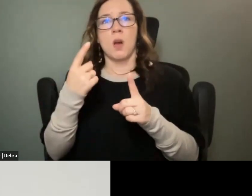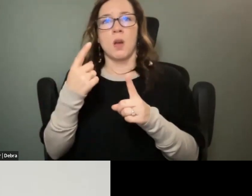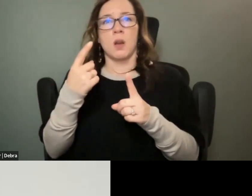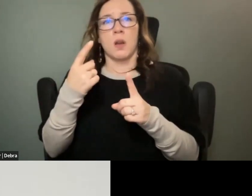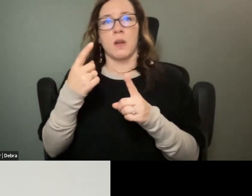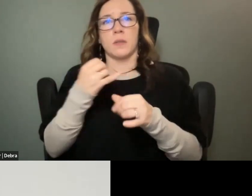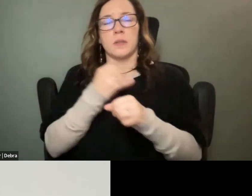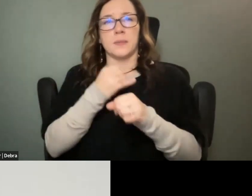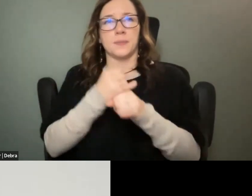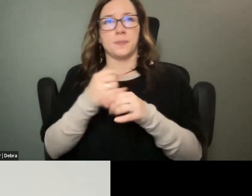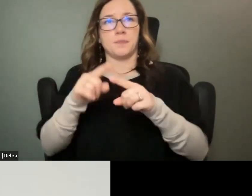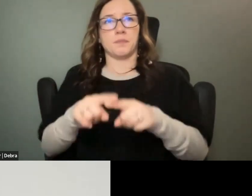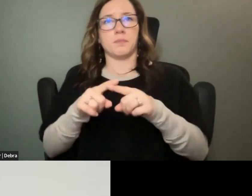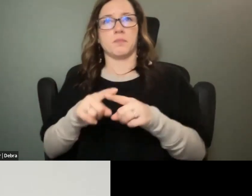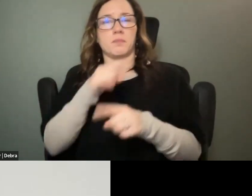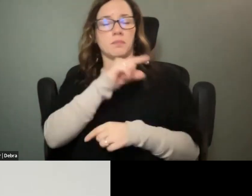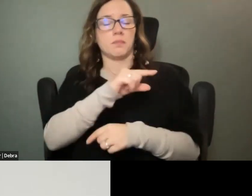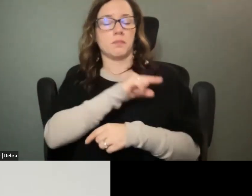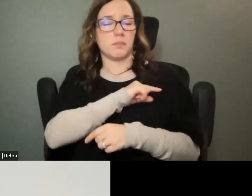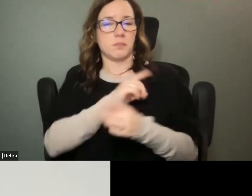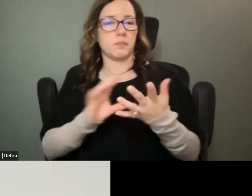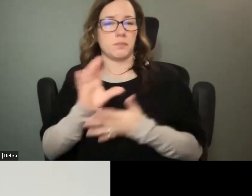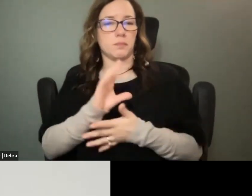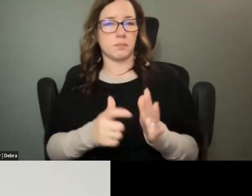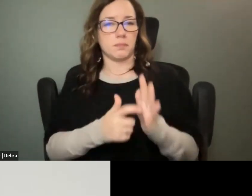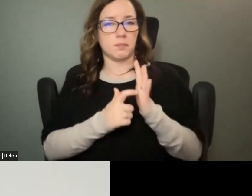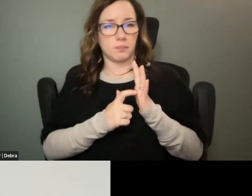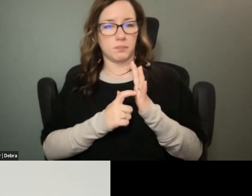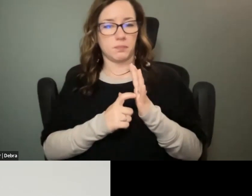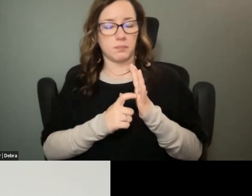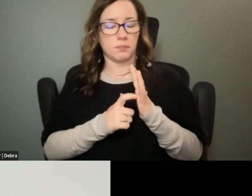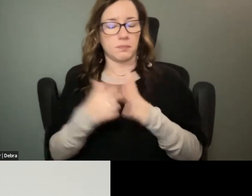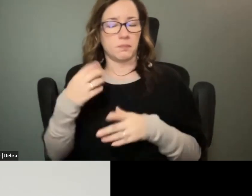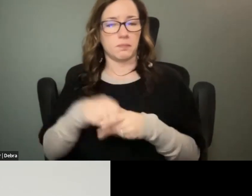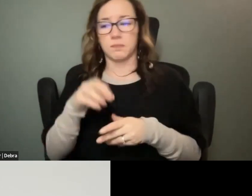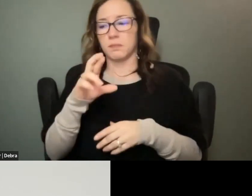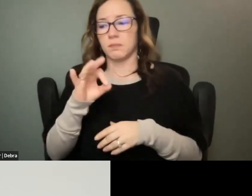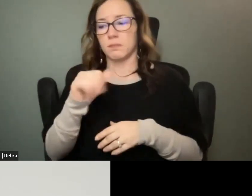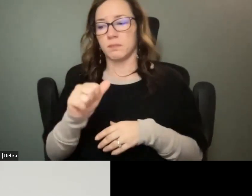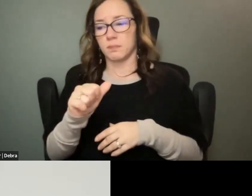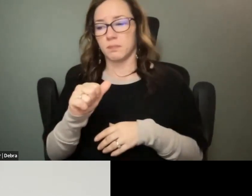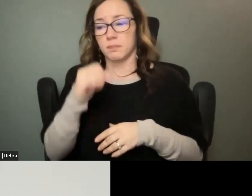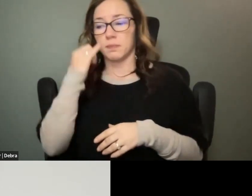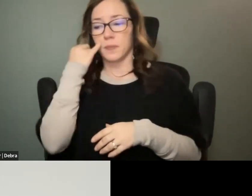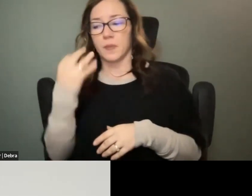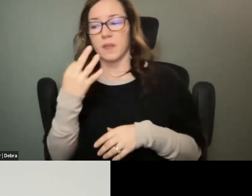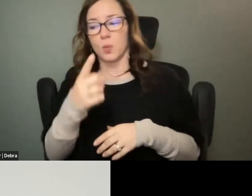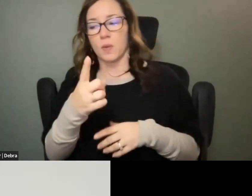based on the eligibility criteria that are outlined in the RFA and if you have